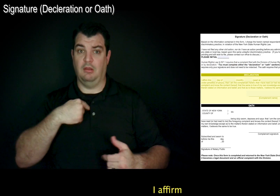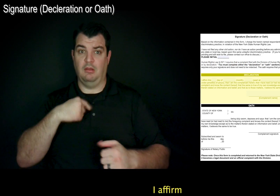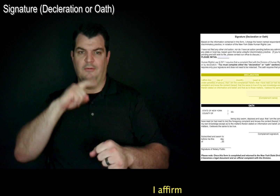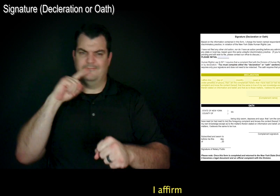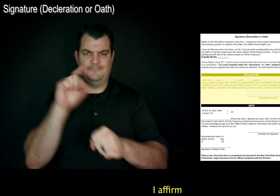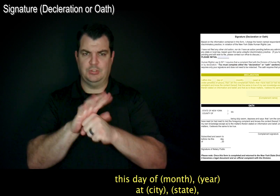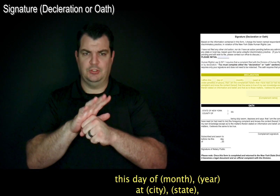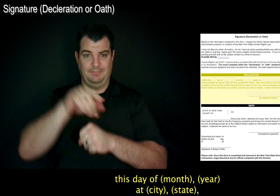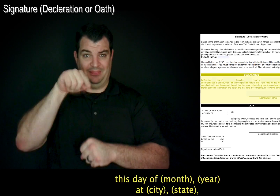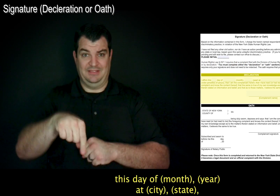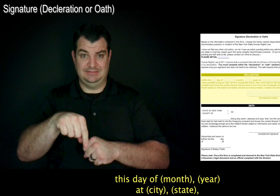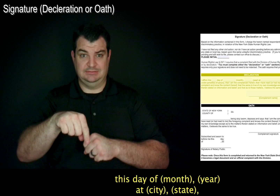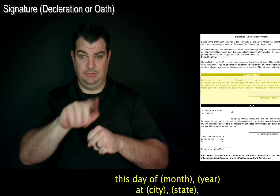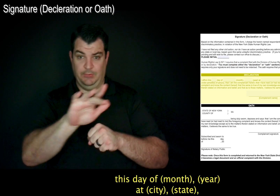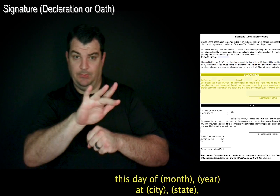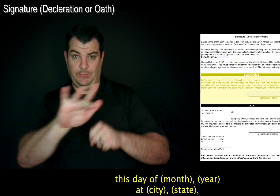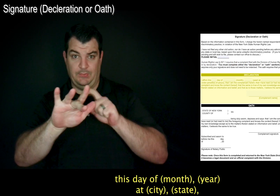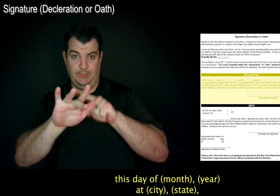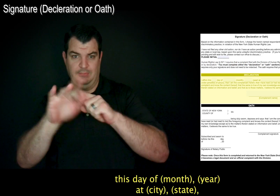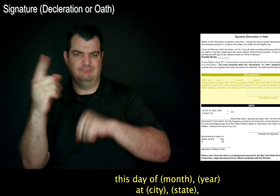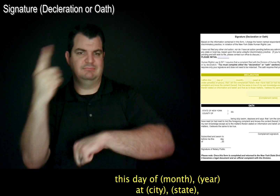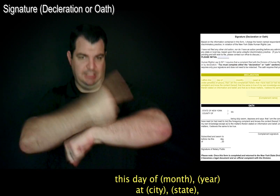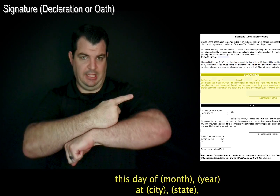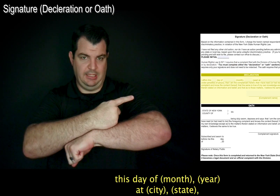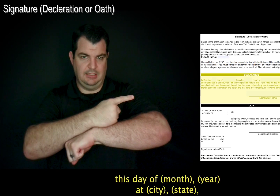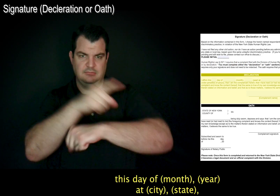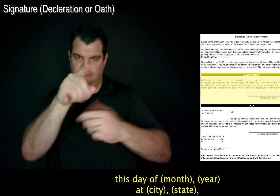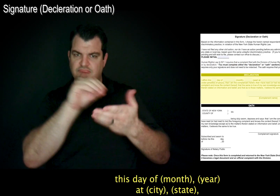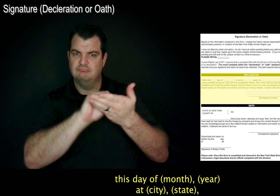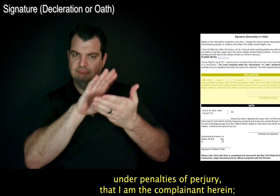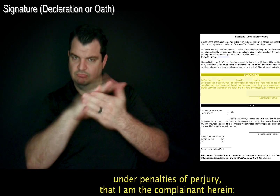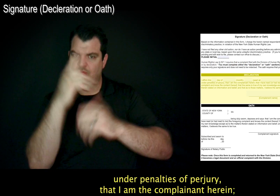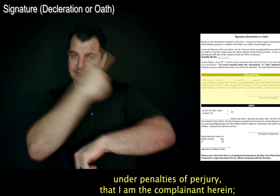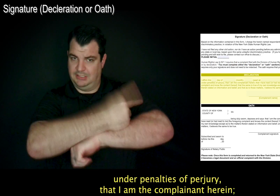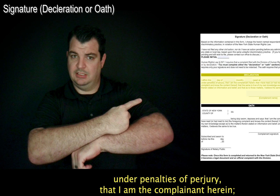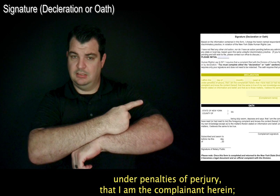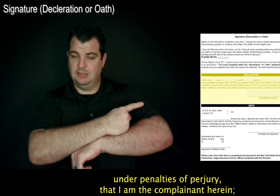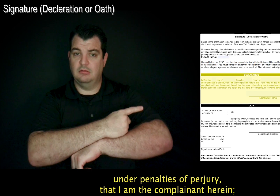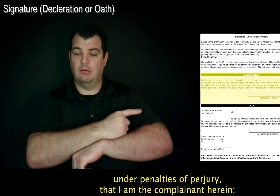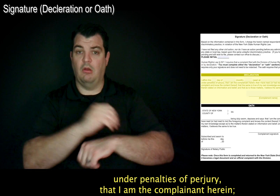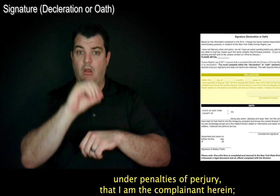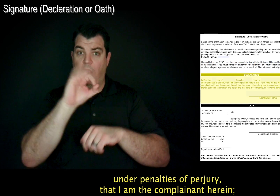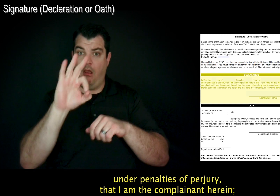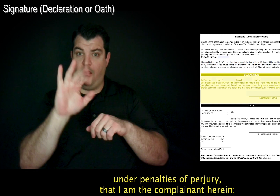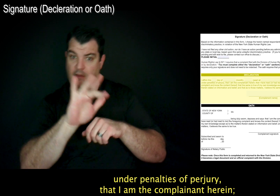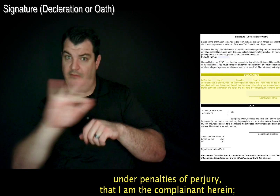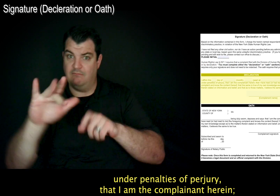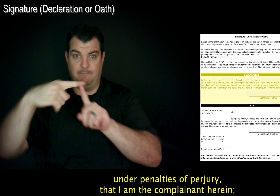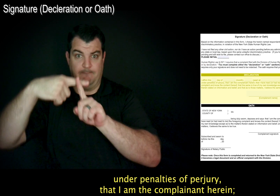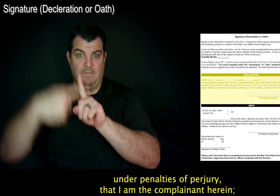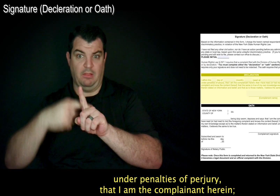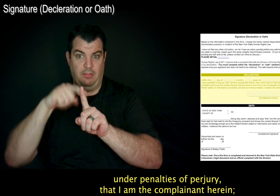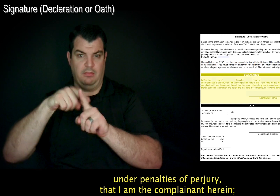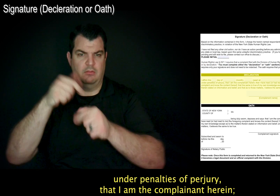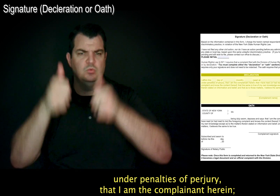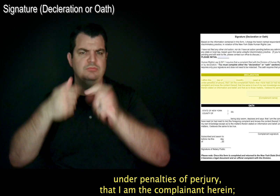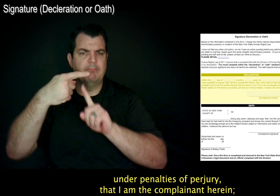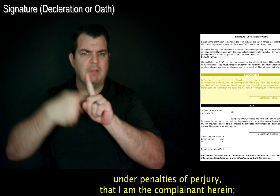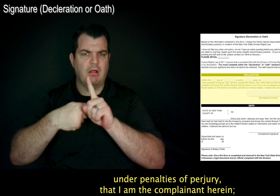I affirm this day of (month), (year) at (city), (state), under penalties of perjury, that I am the complainant herein;